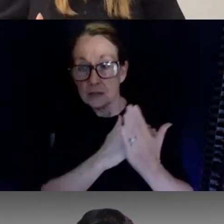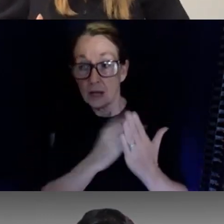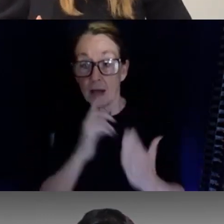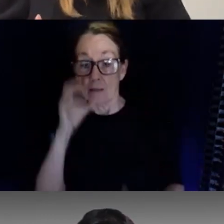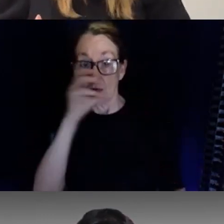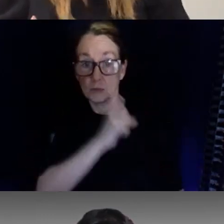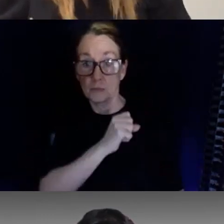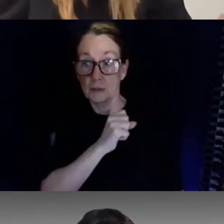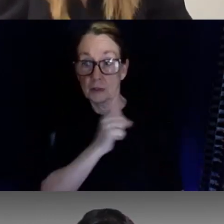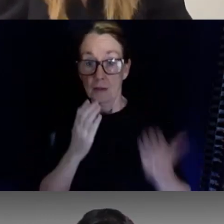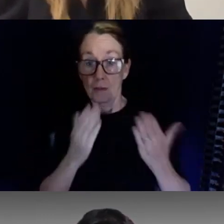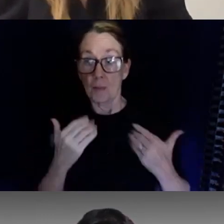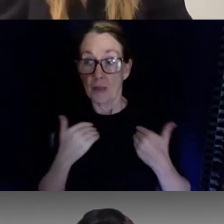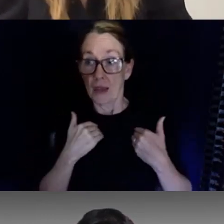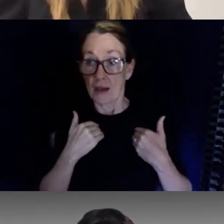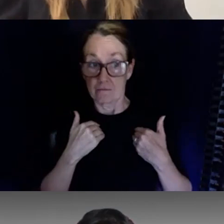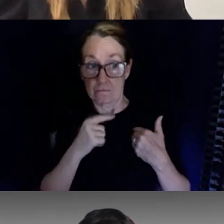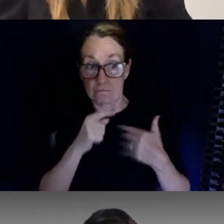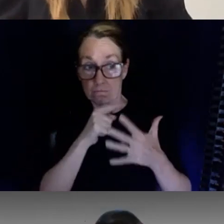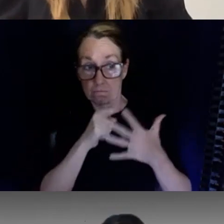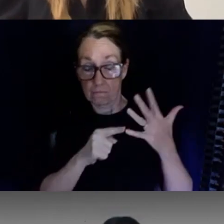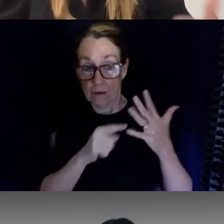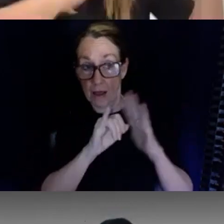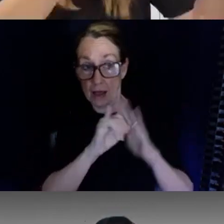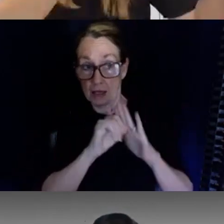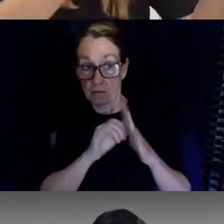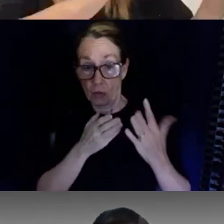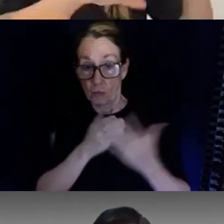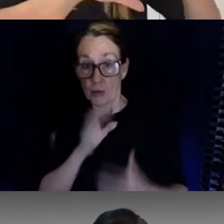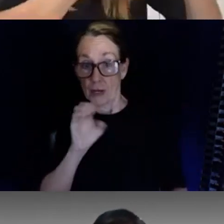I'M NOT SURE HOW INCLUSIVE THAT IS.